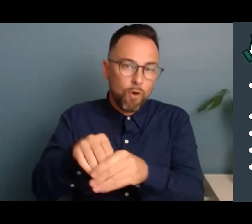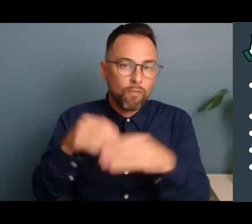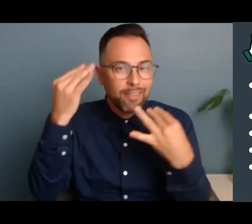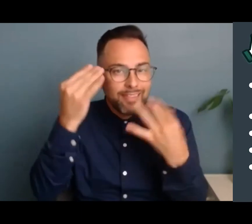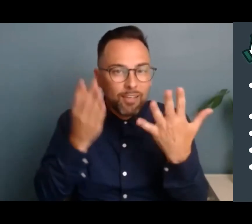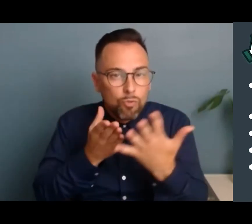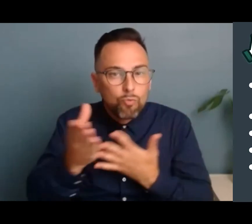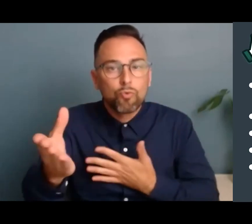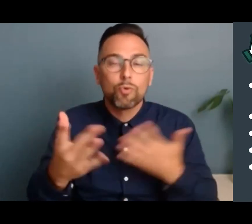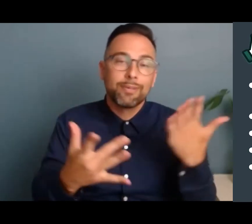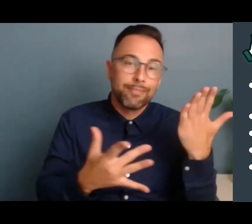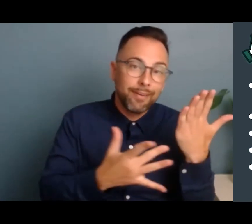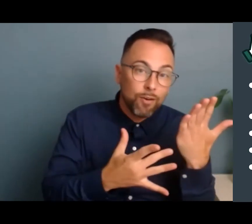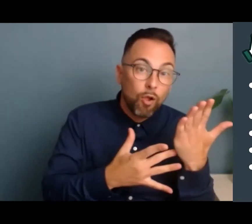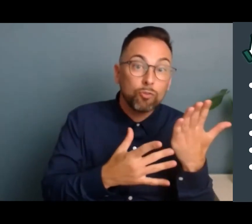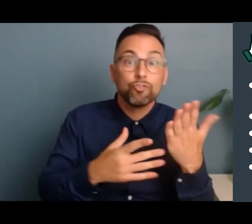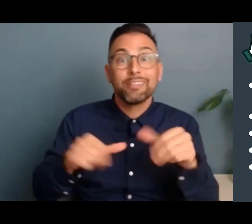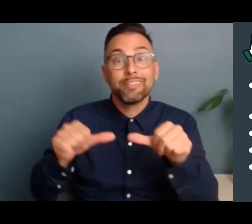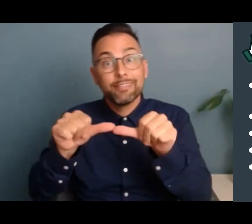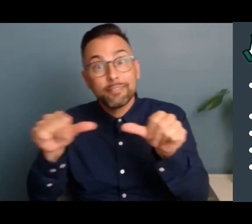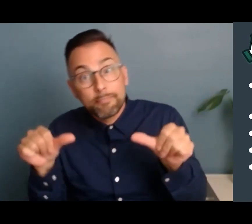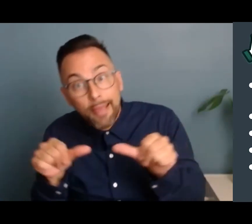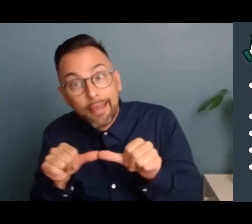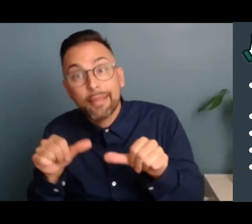the entire campus involved in spaces, technologies,